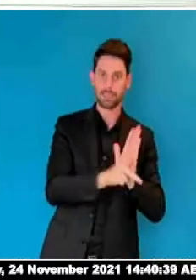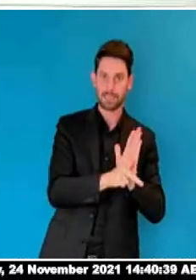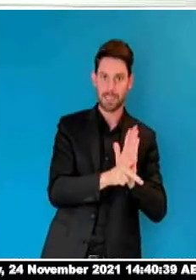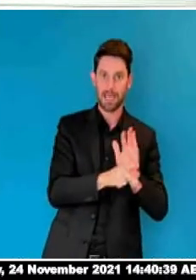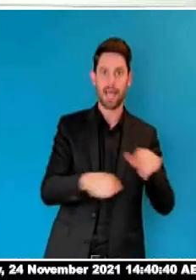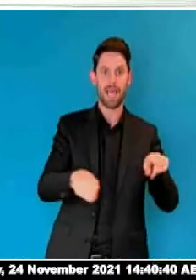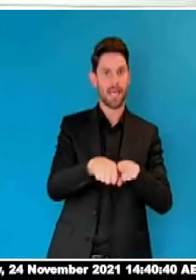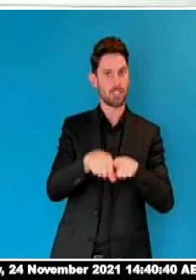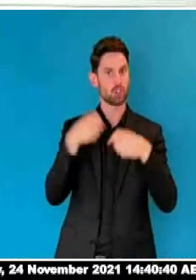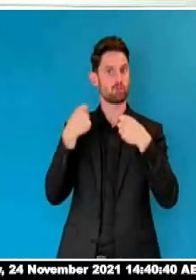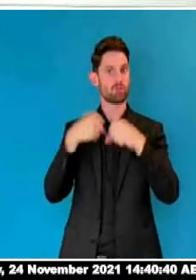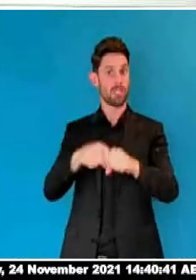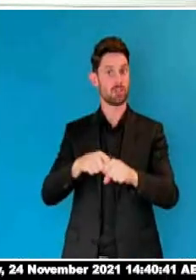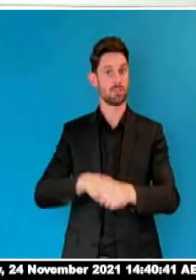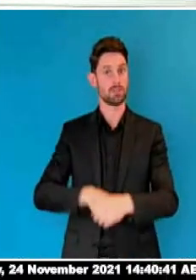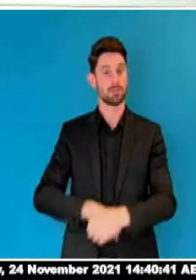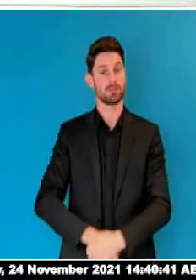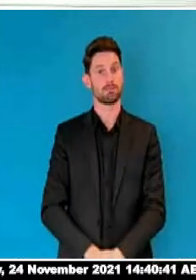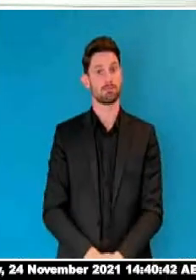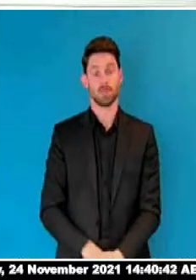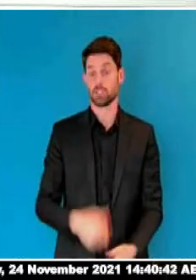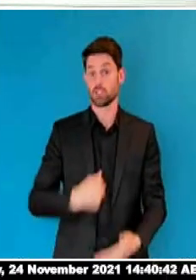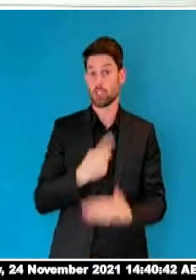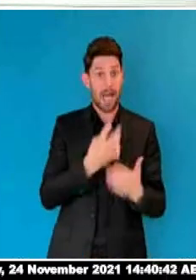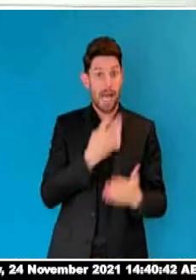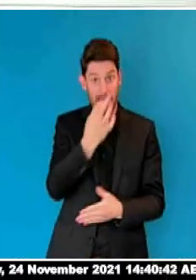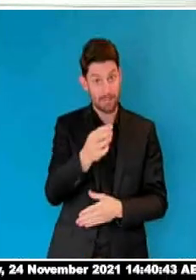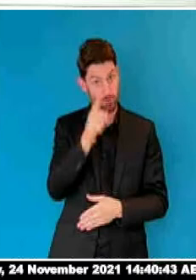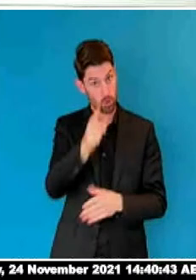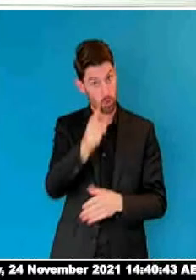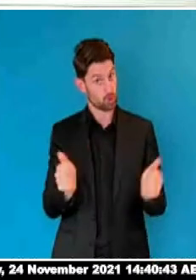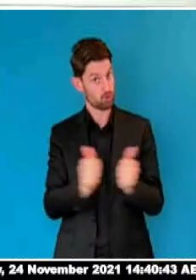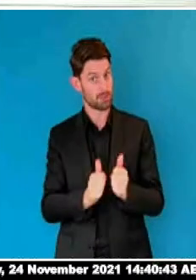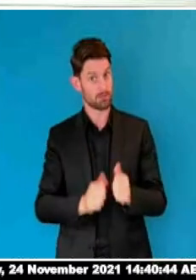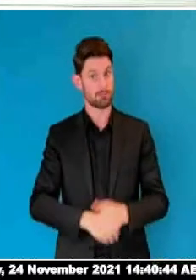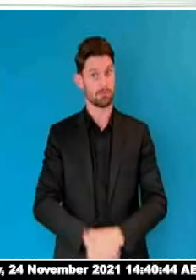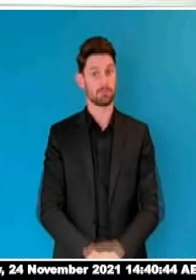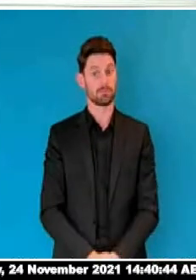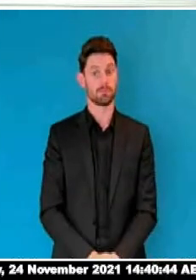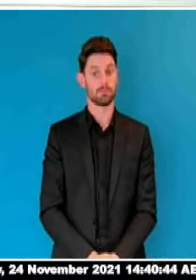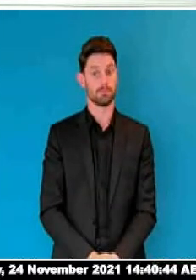make our workplaces safe; I'm just asking if you agree with that. Yes.